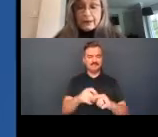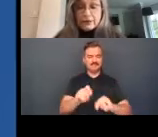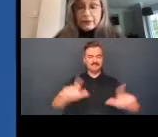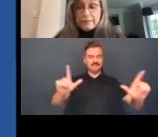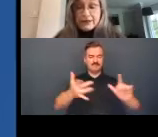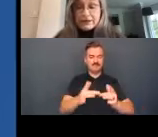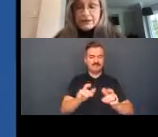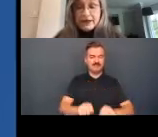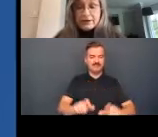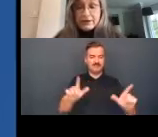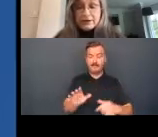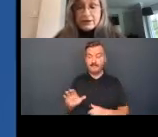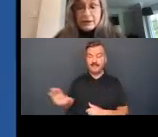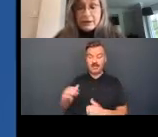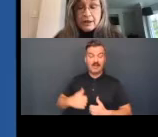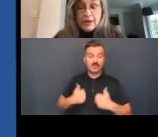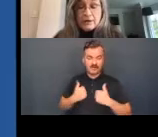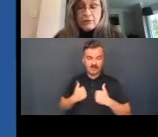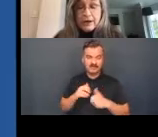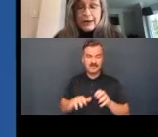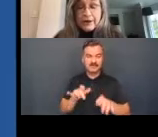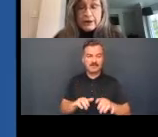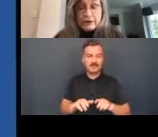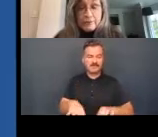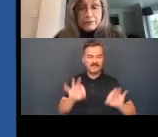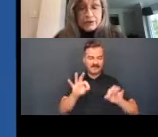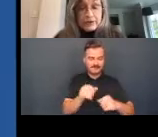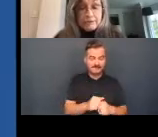entering the patient's address. 16:07:49 The red areas represent the most